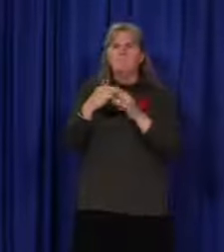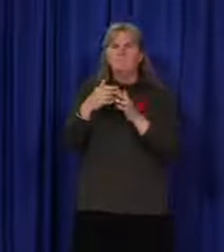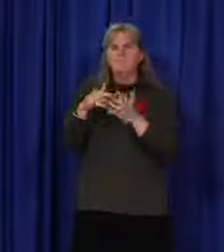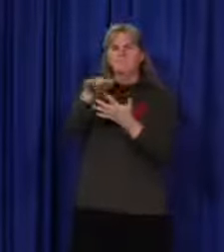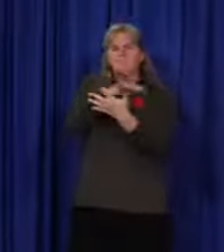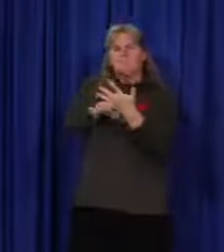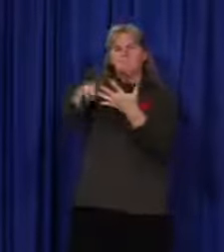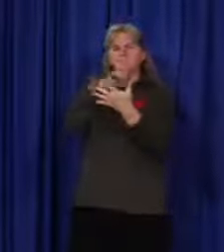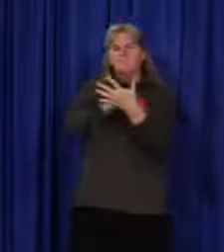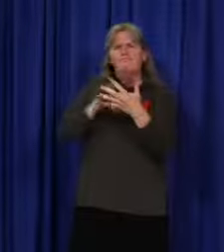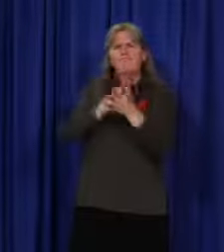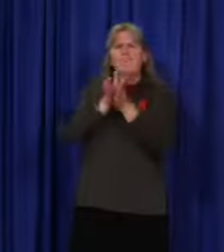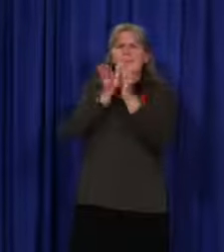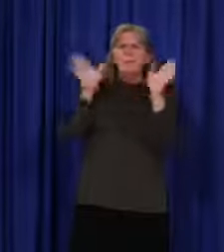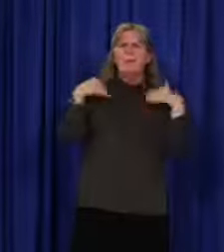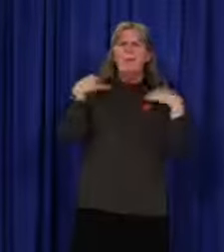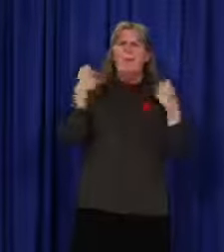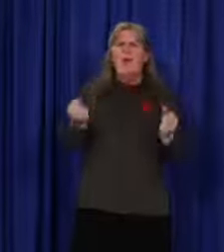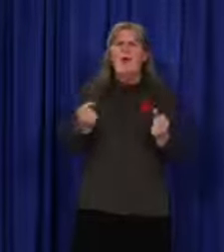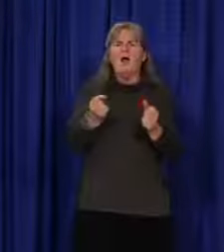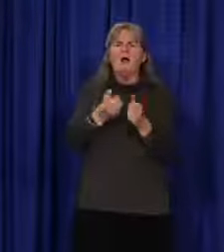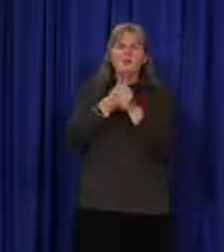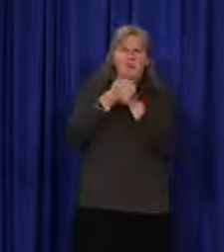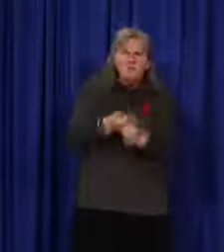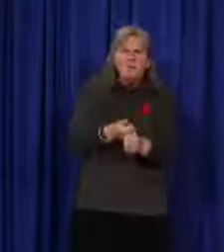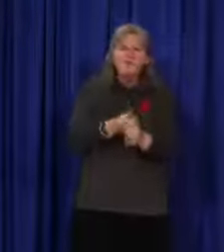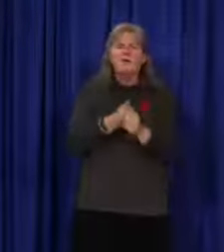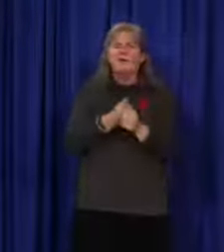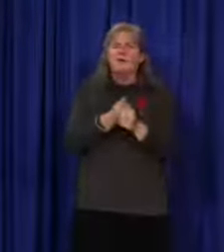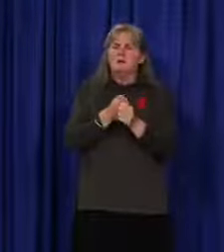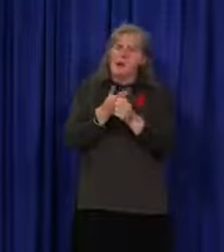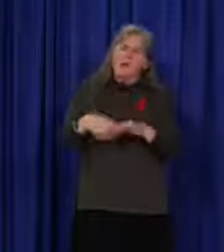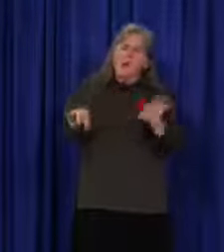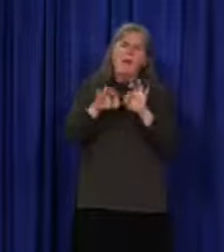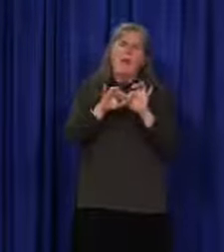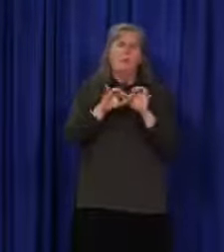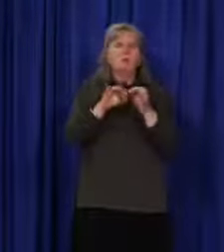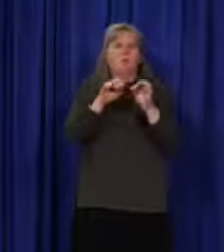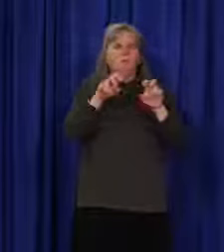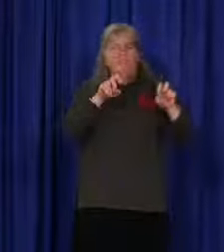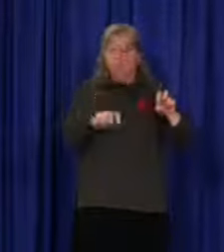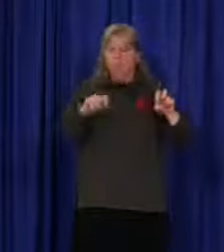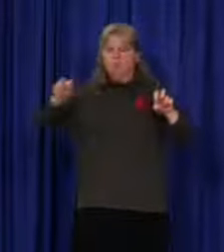restaurants and bars with their adherence to orders and guidelines.